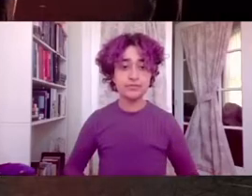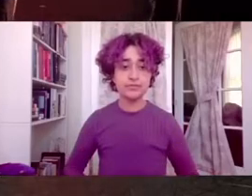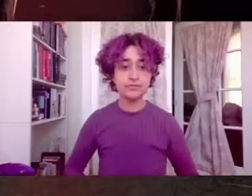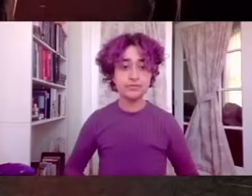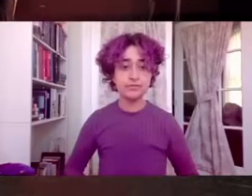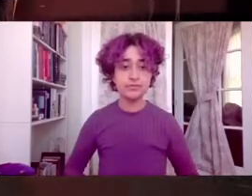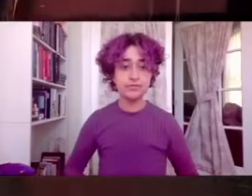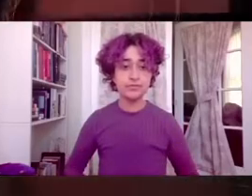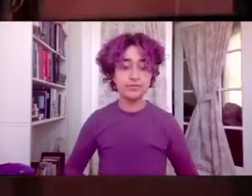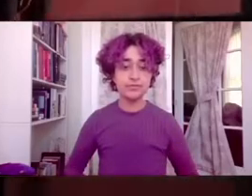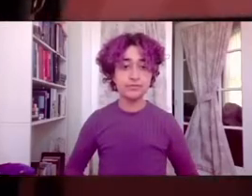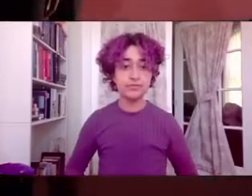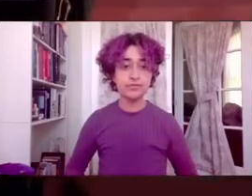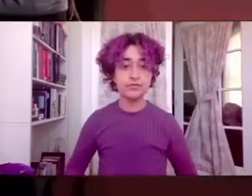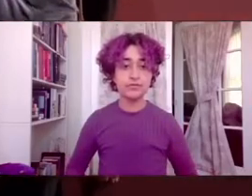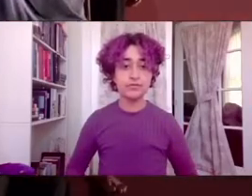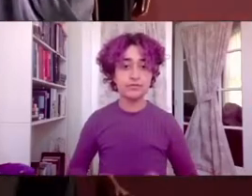As I am